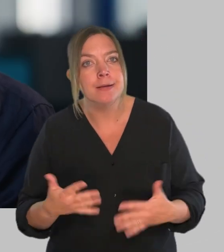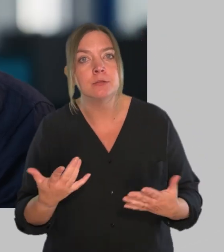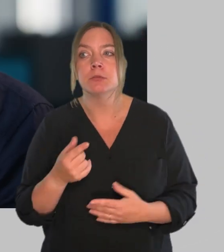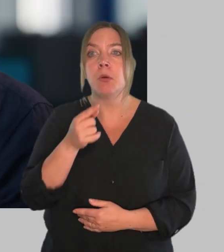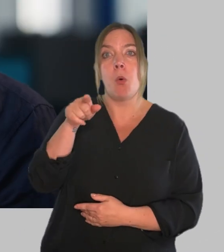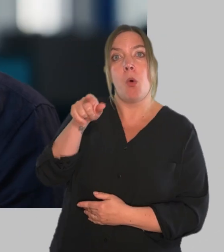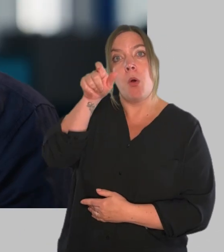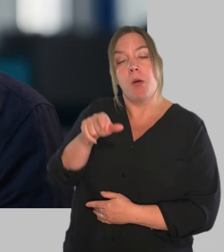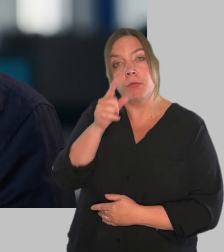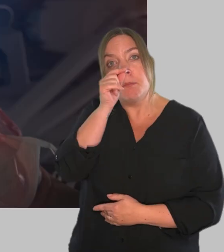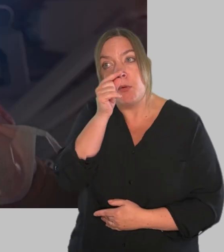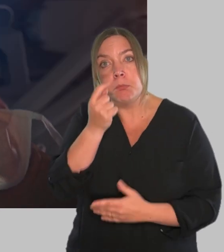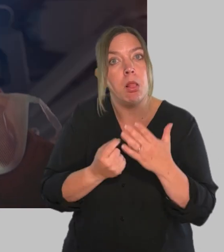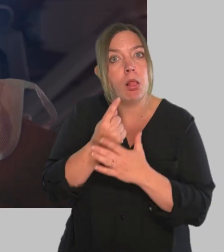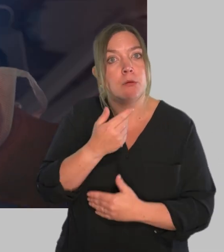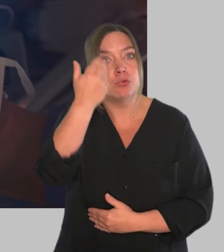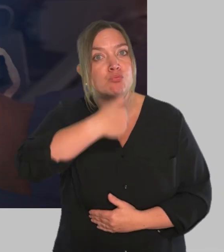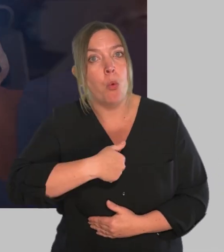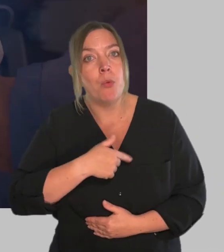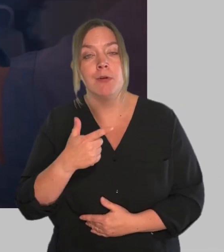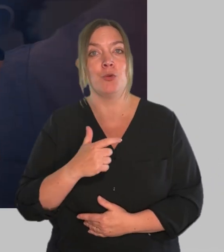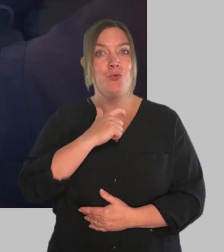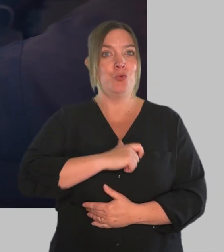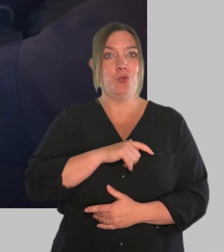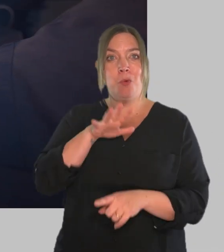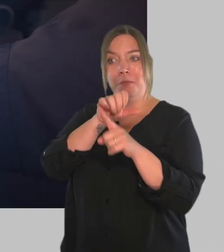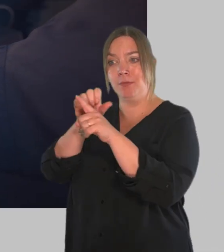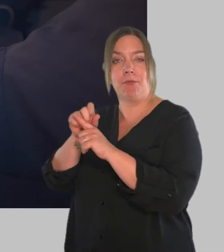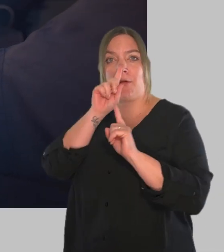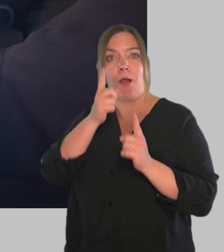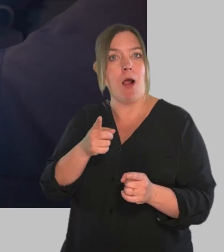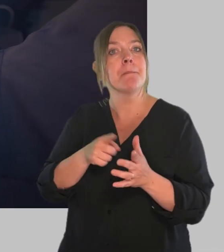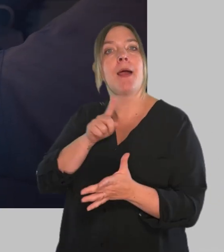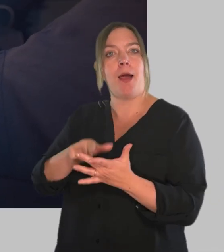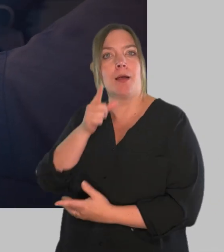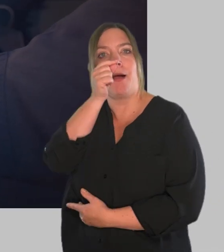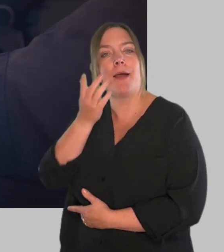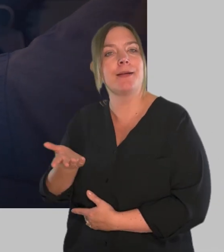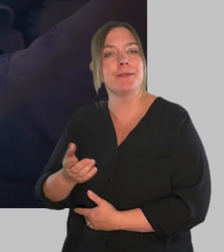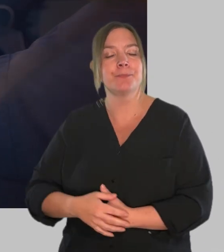through artificial intelligence. I think the way AI can help in